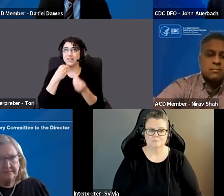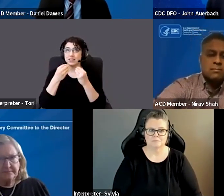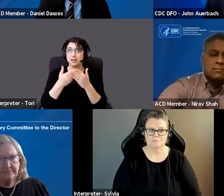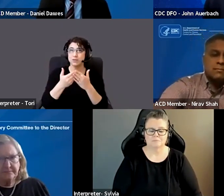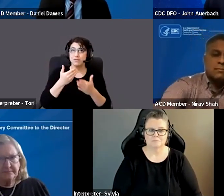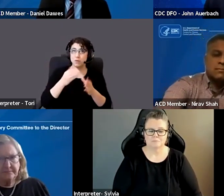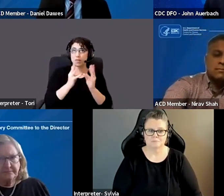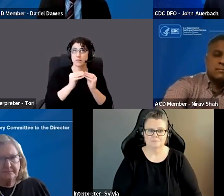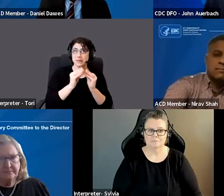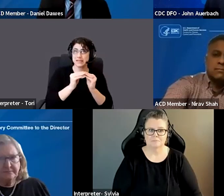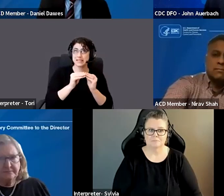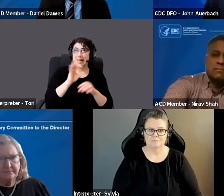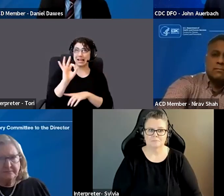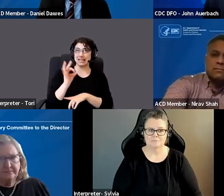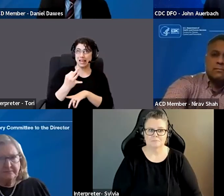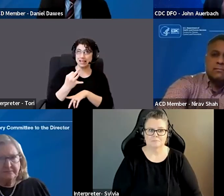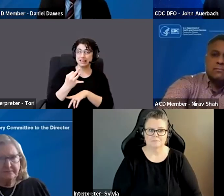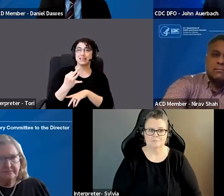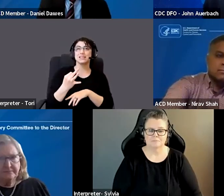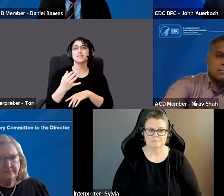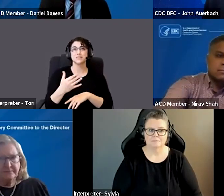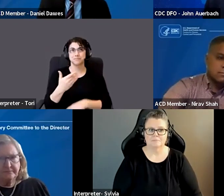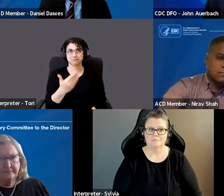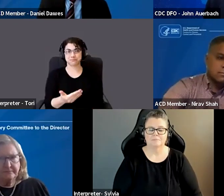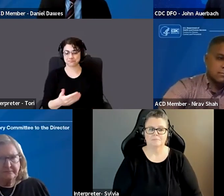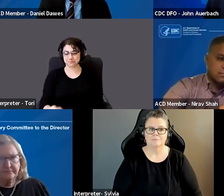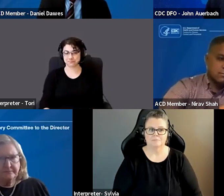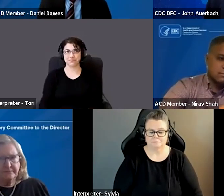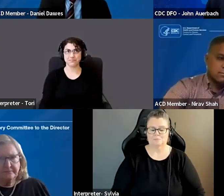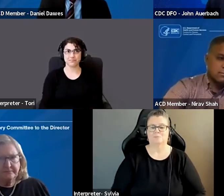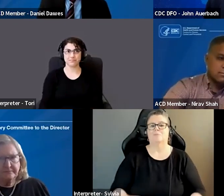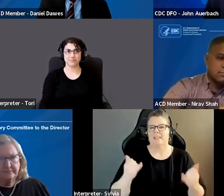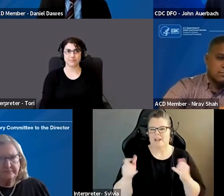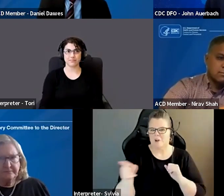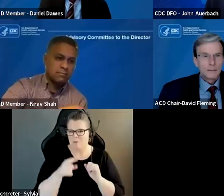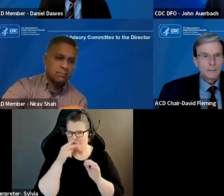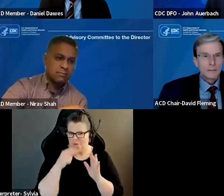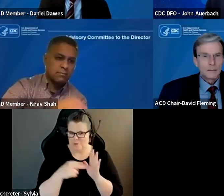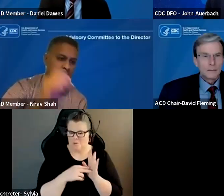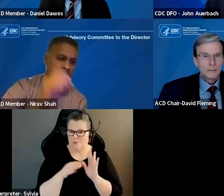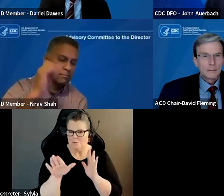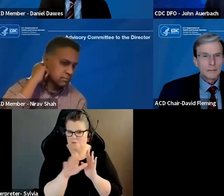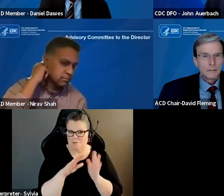So if each of you could look at your schedules now and begin to think about the travel arrangements